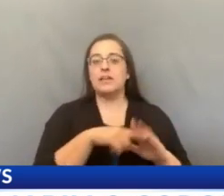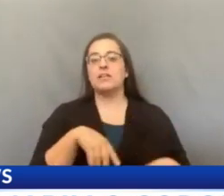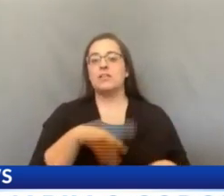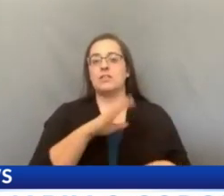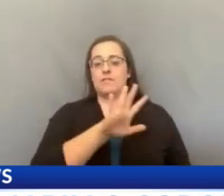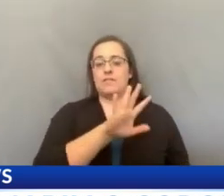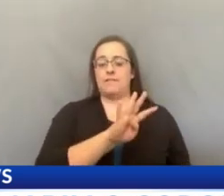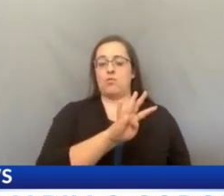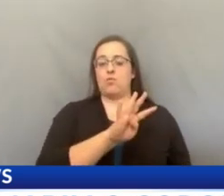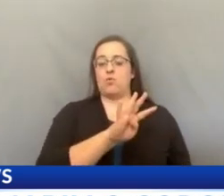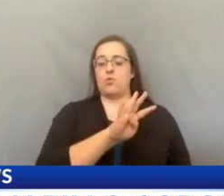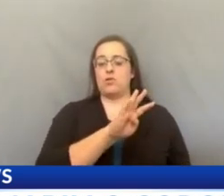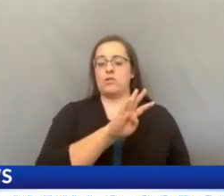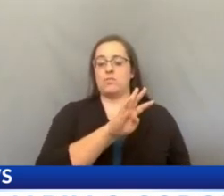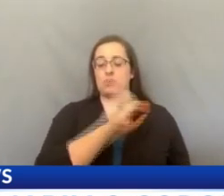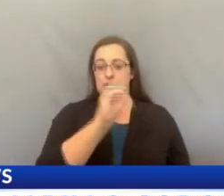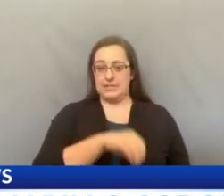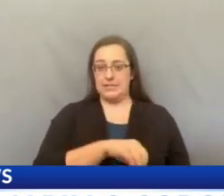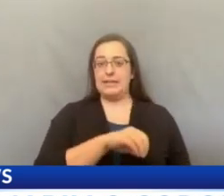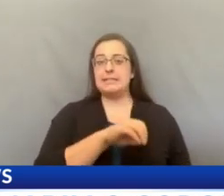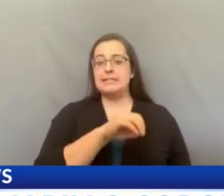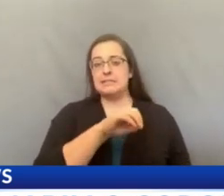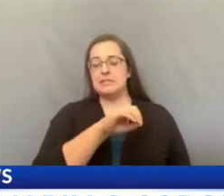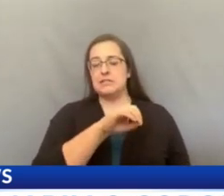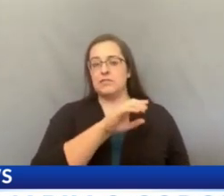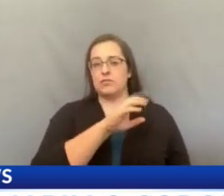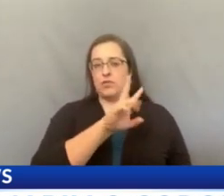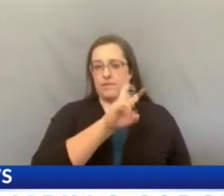SEVEN ON THE VENTILATOR 11 AND NINE ICU BEDS THERETO PATIENTS UNDER INVESTIGATION, VENTILATOR